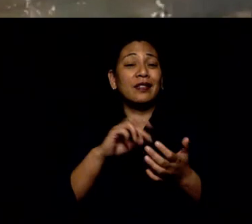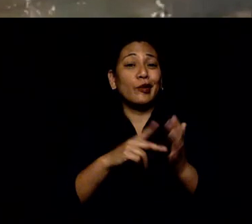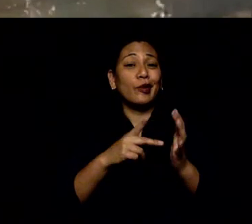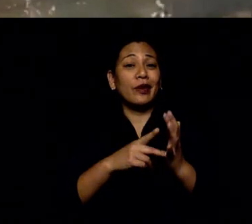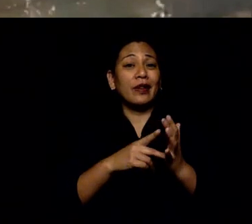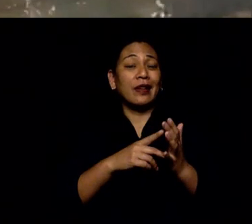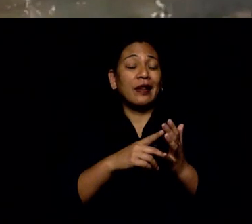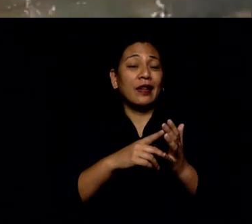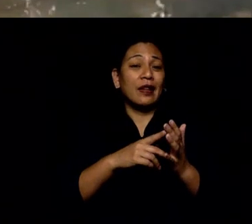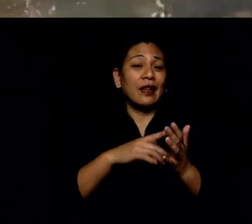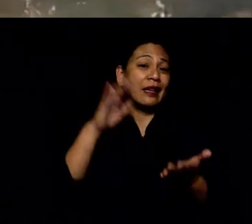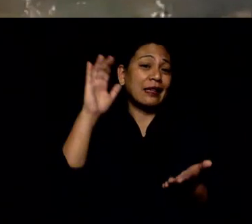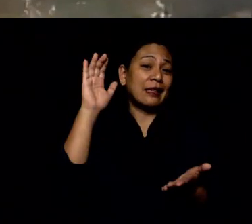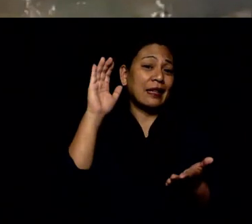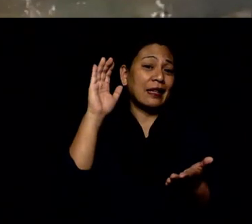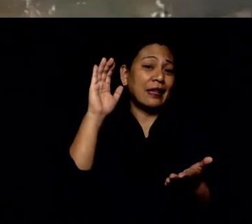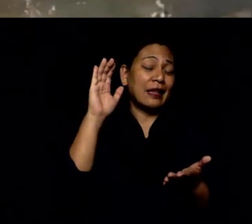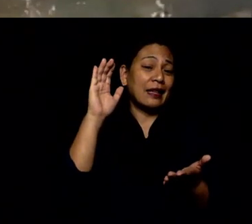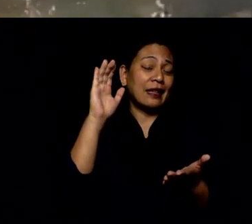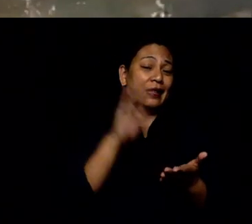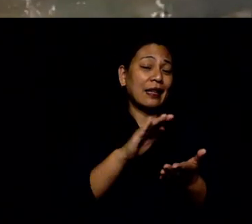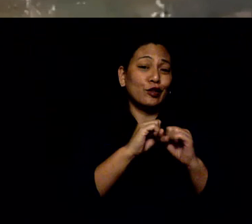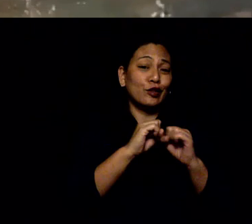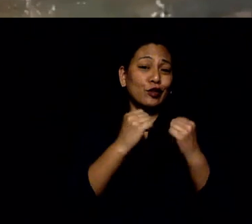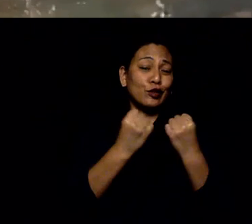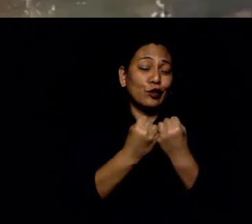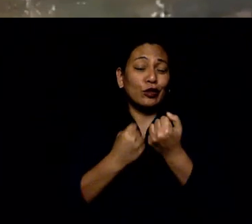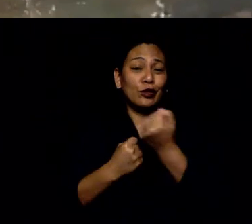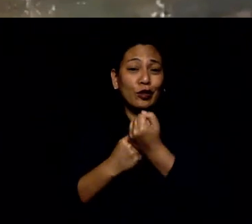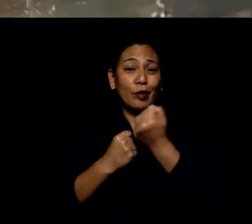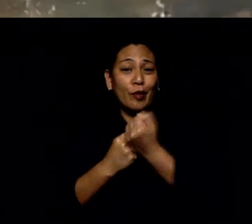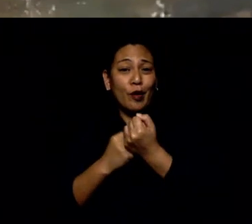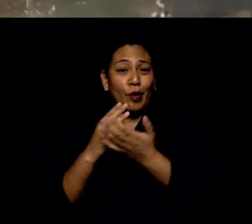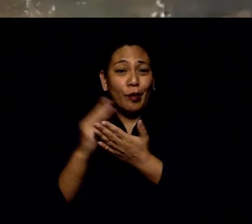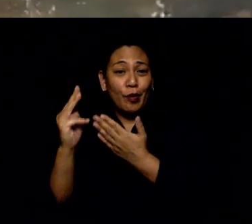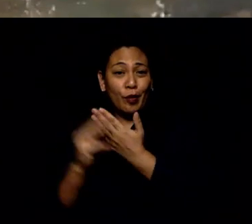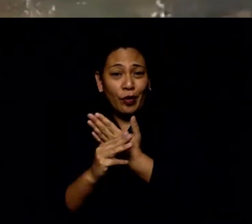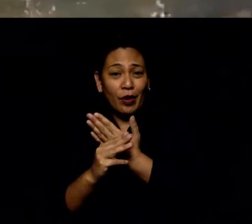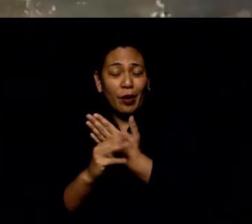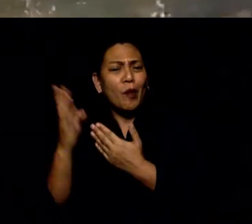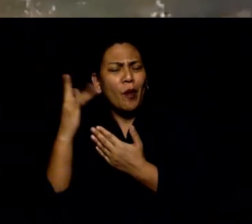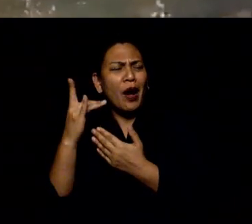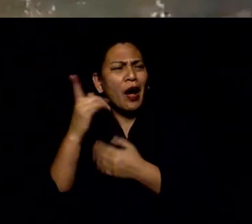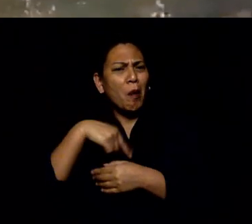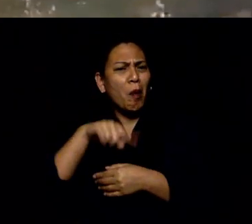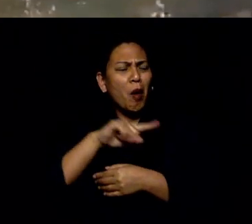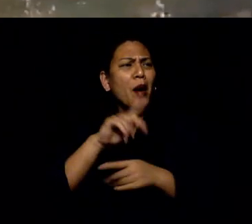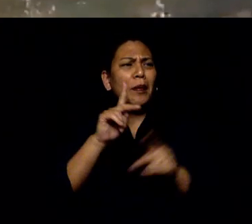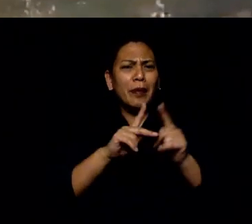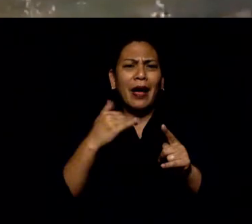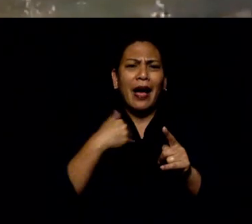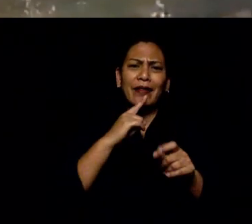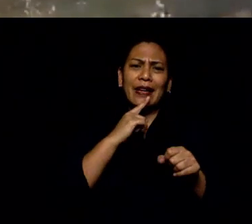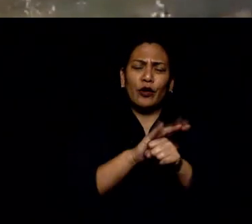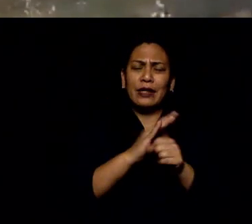some of your social, uh, assistance programs because you've, everyone's got a guaranteed income. But the great thing that's been found where